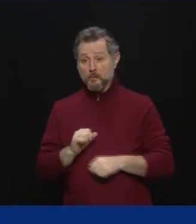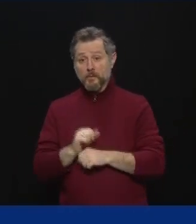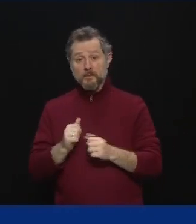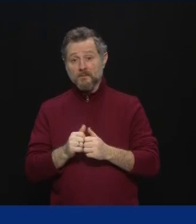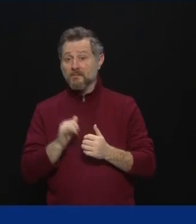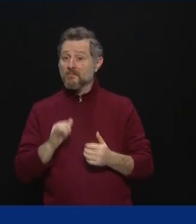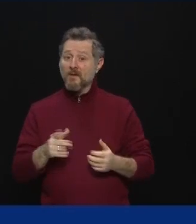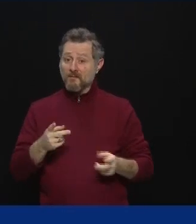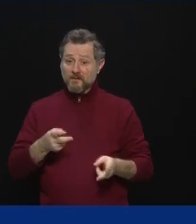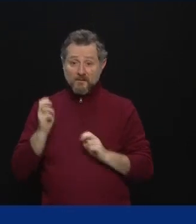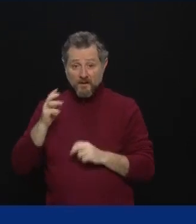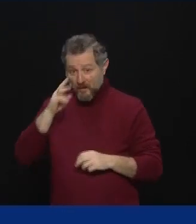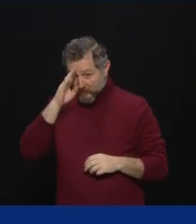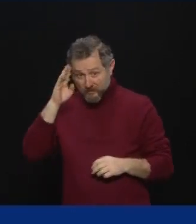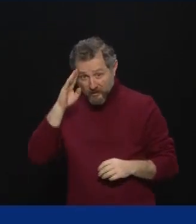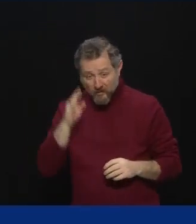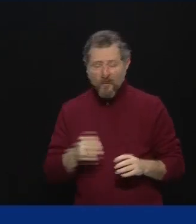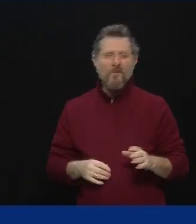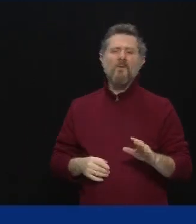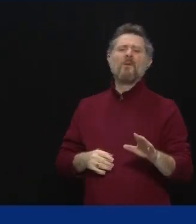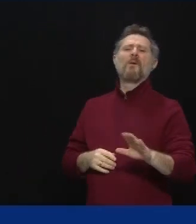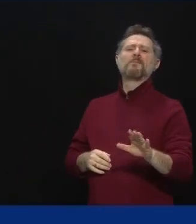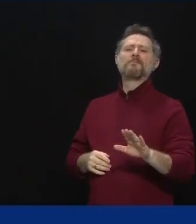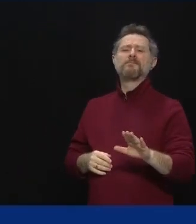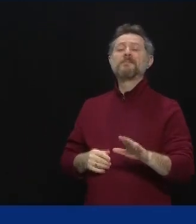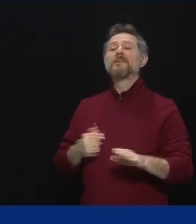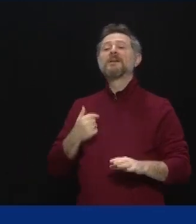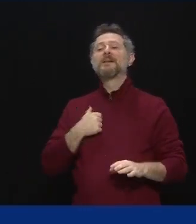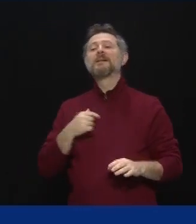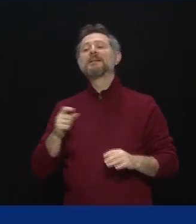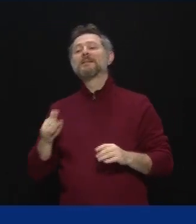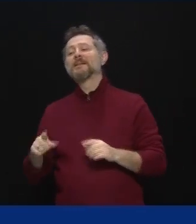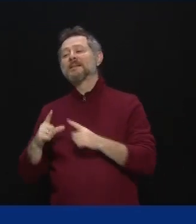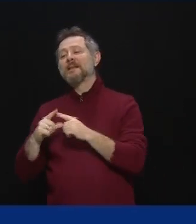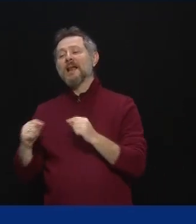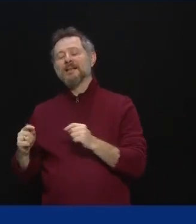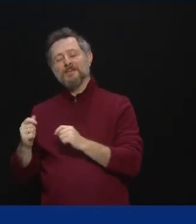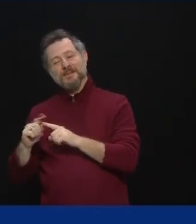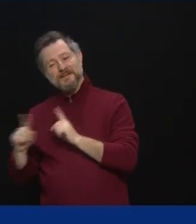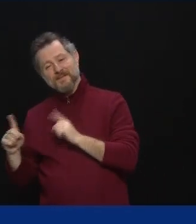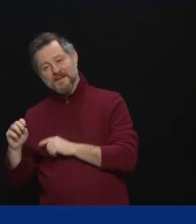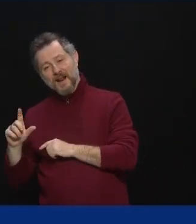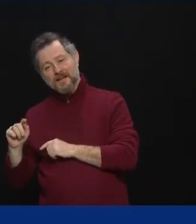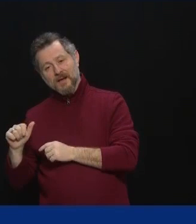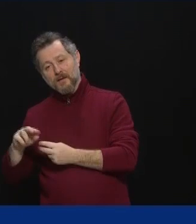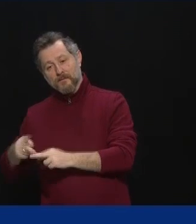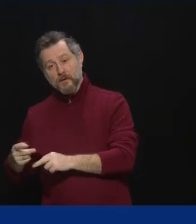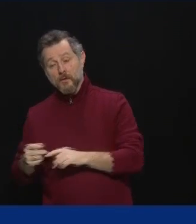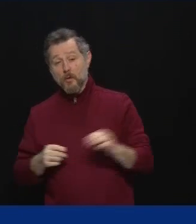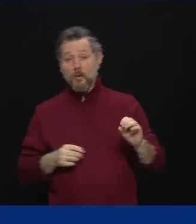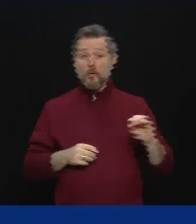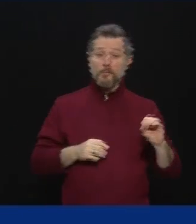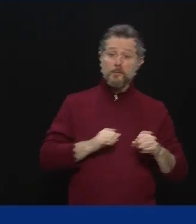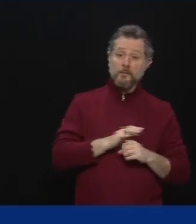MANY POSITIVE CASES, POSITIVE CASES DON'T NECESSARILY MEAN YOU ARE TOO SICK, AND REQUIRE HOSPITALIZATIONS. AGAIN WERE E HAVE TO MENTION.